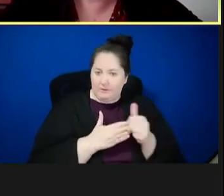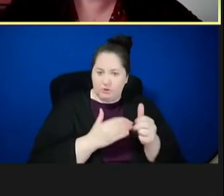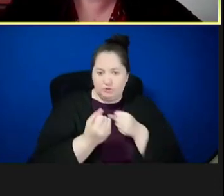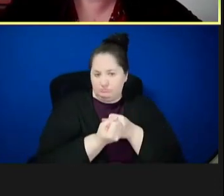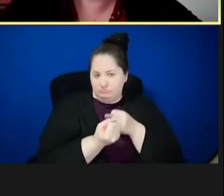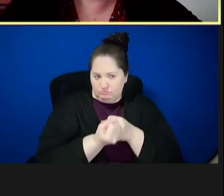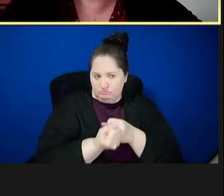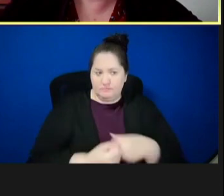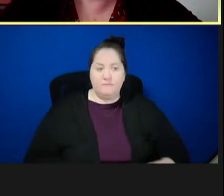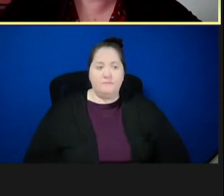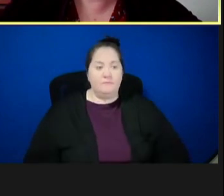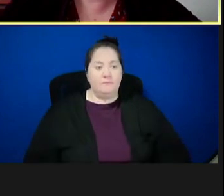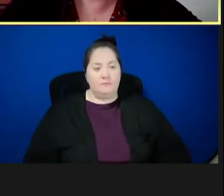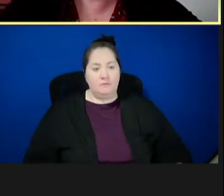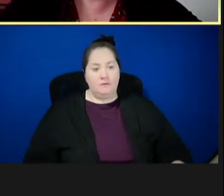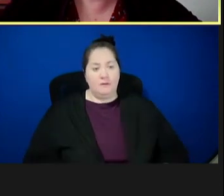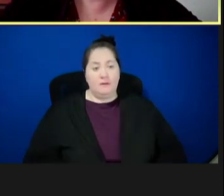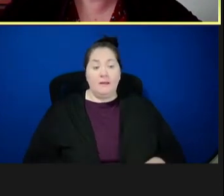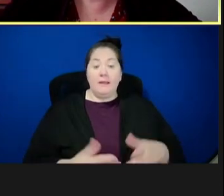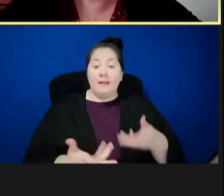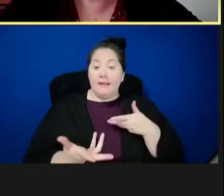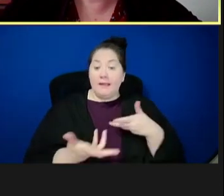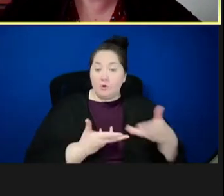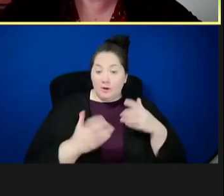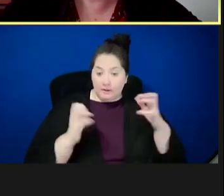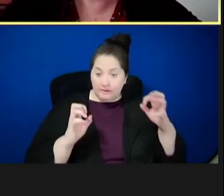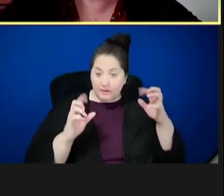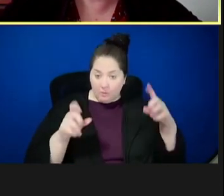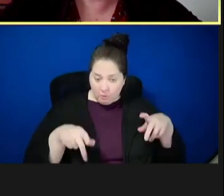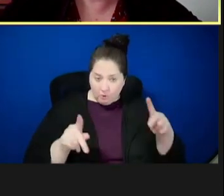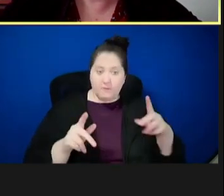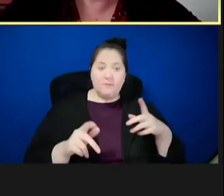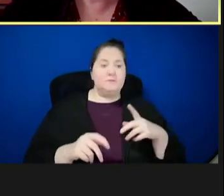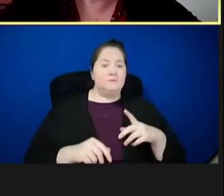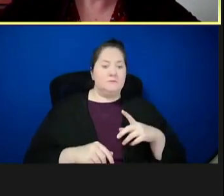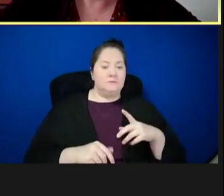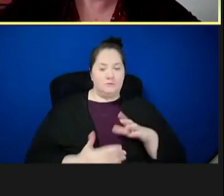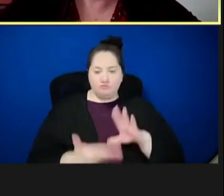to focus on interactive education opportunities that address the true concerns of staff, namely